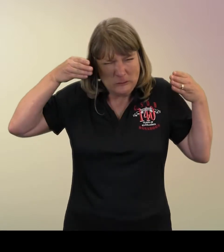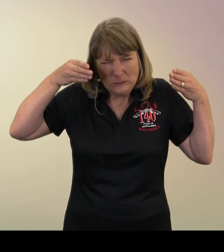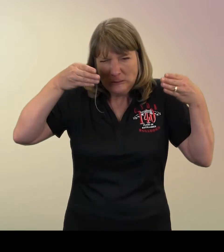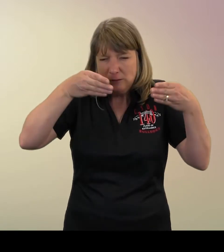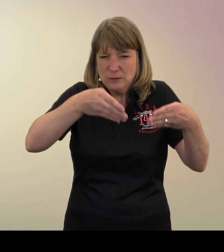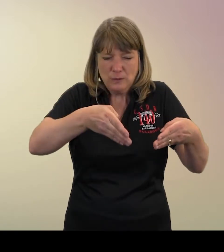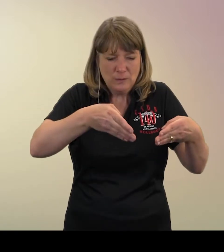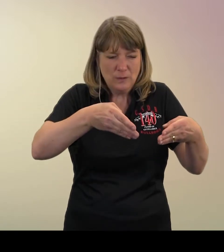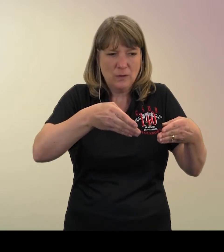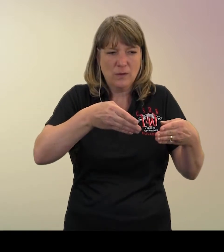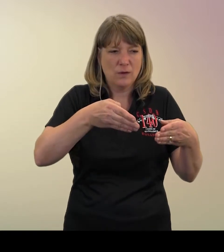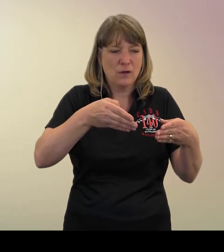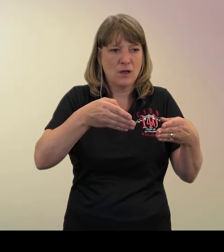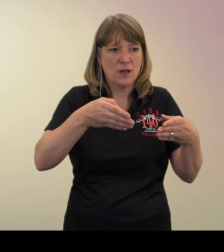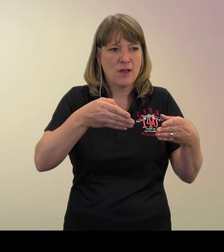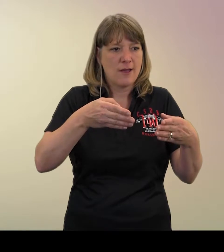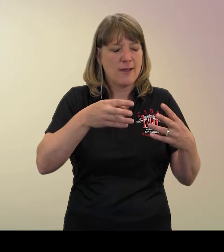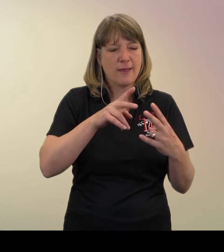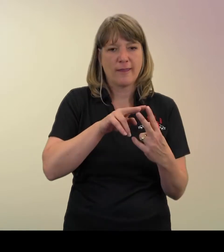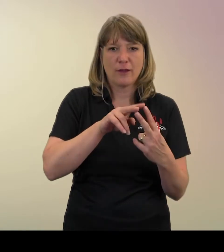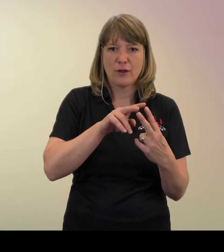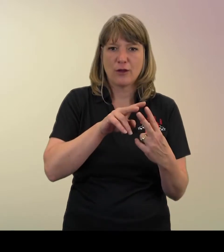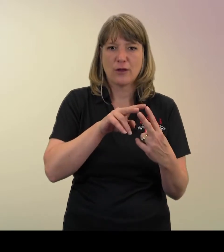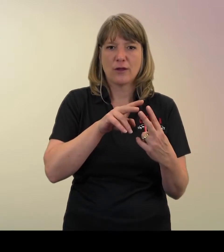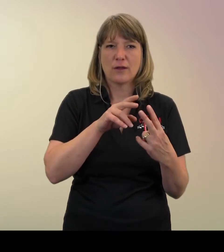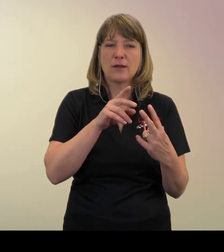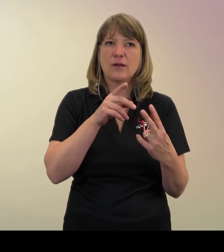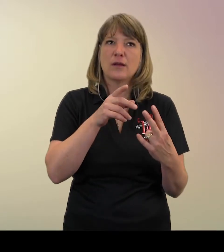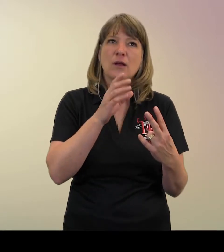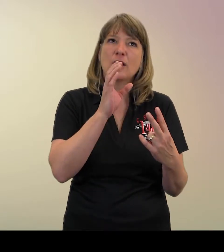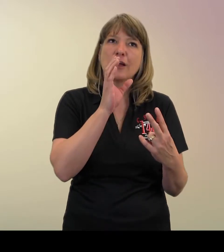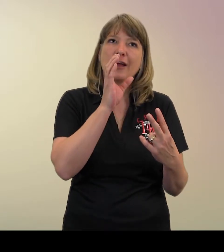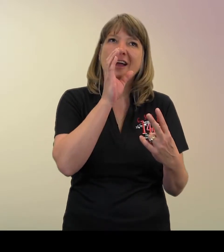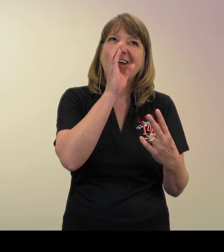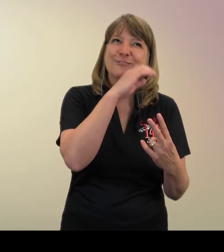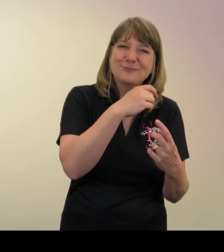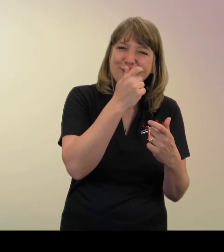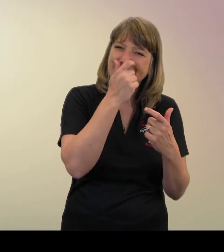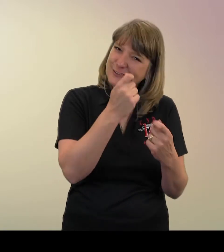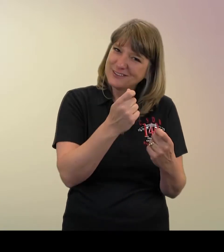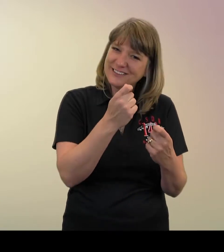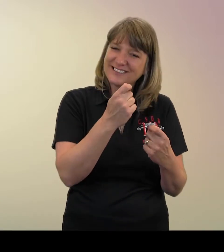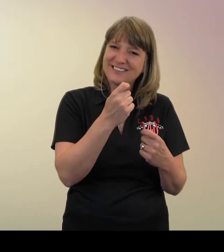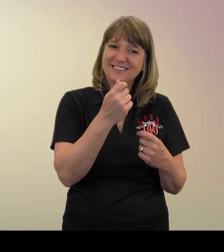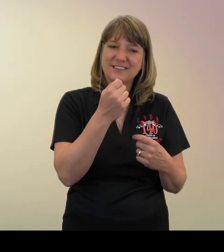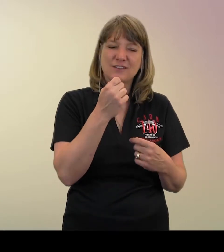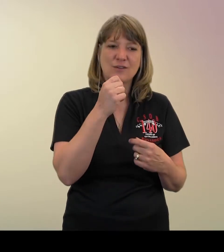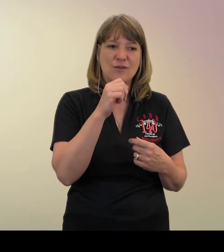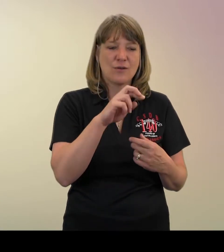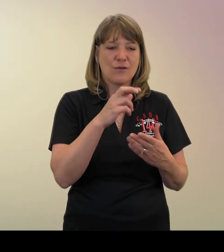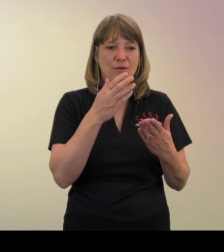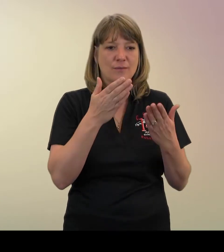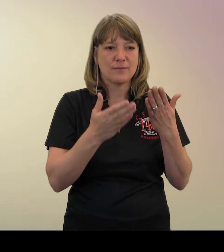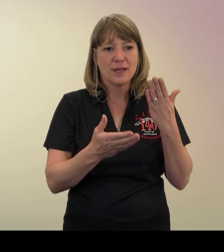and intensely focused on either an unusual interest